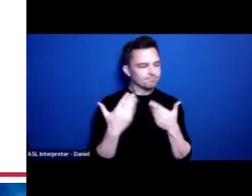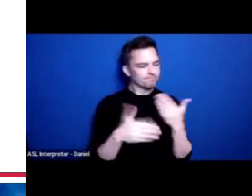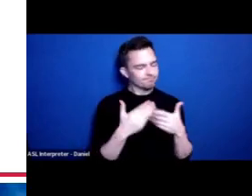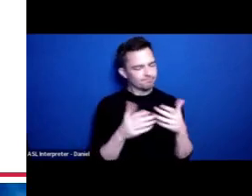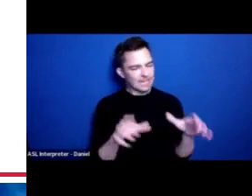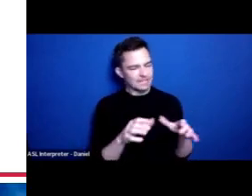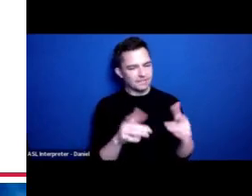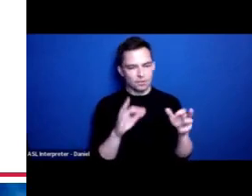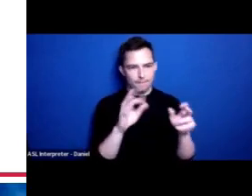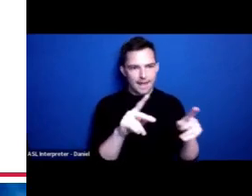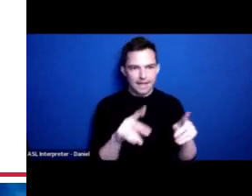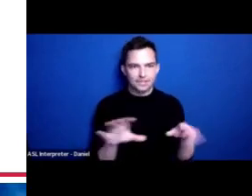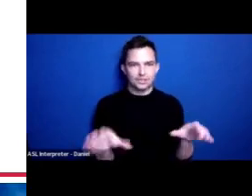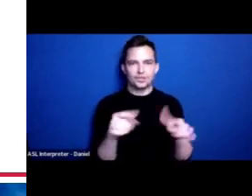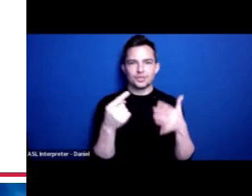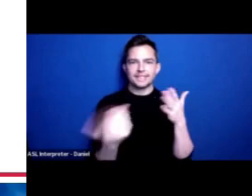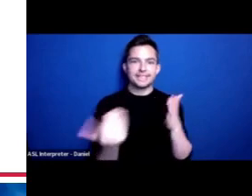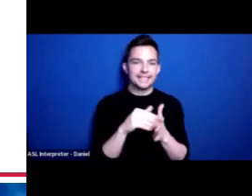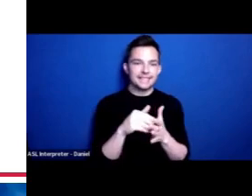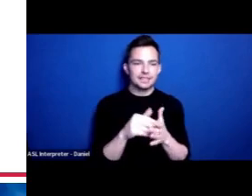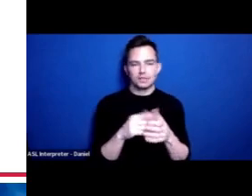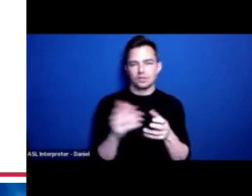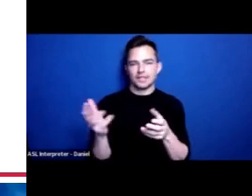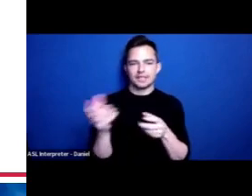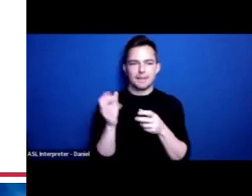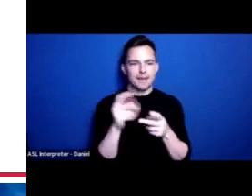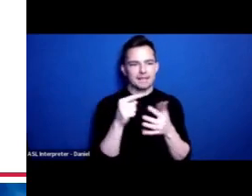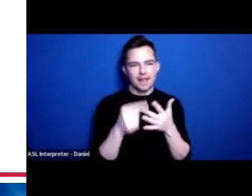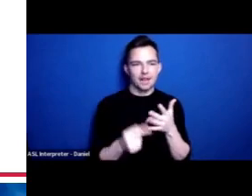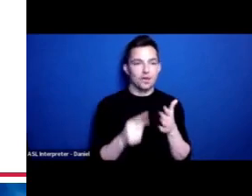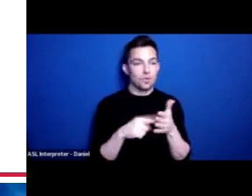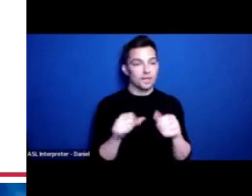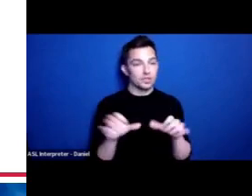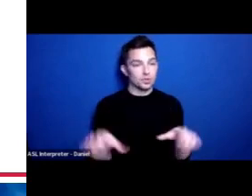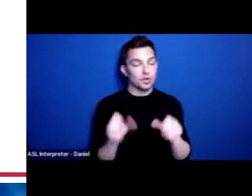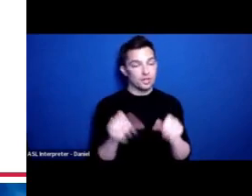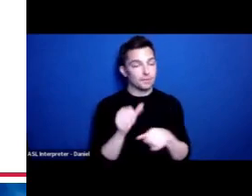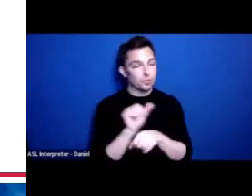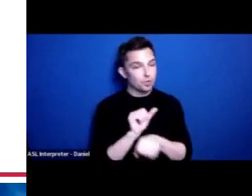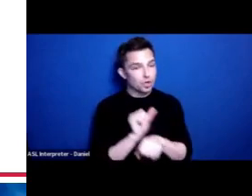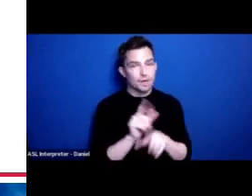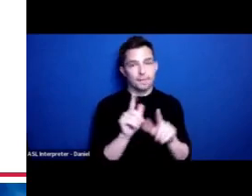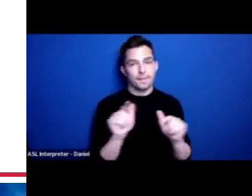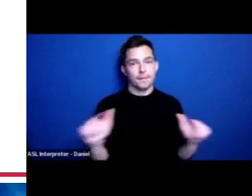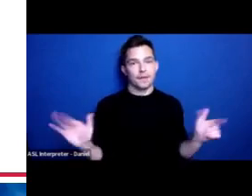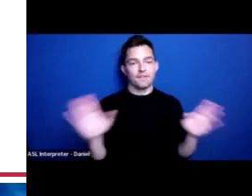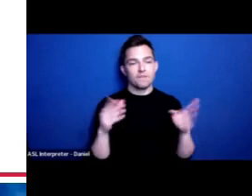Let's get all these things back. You know, let's, let's what can you do? You know, are you able to work? It's also exciting, you know, how's your mobility going?